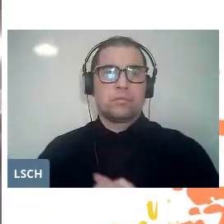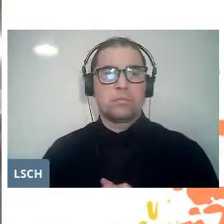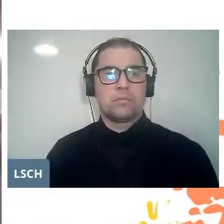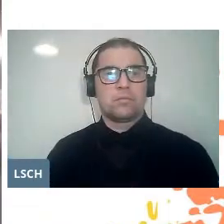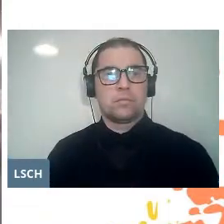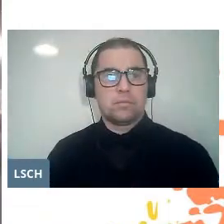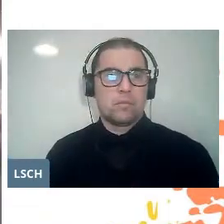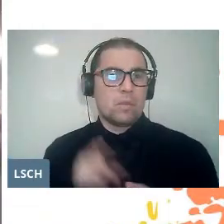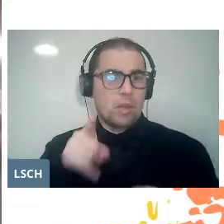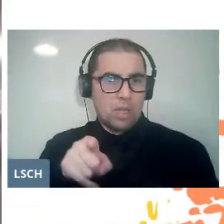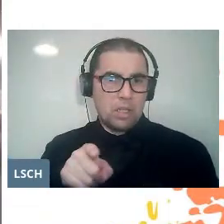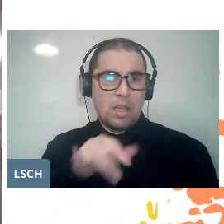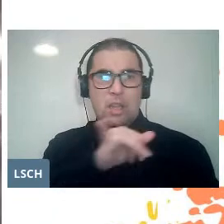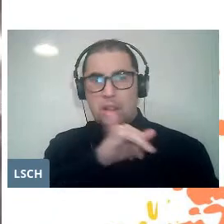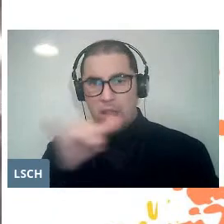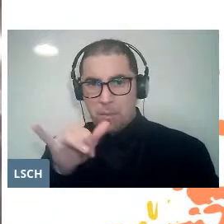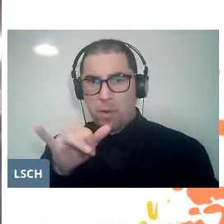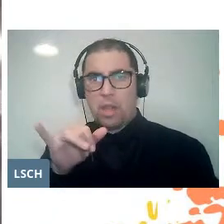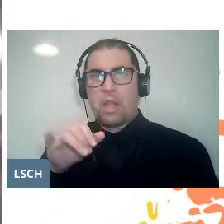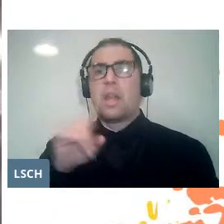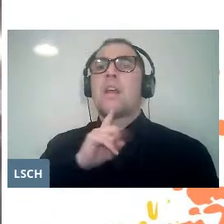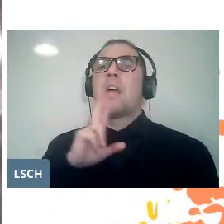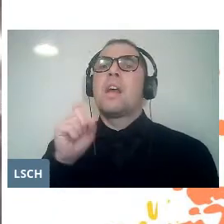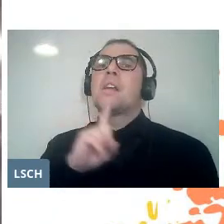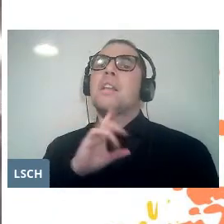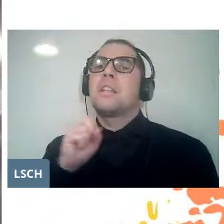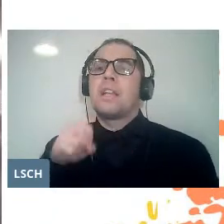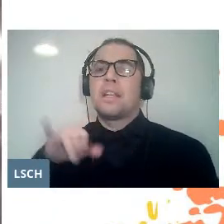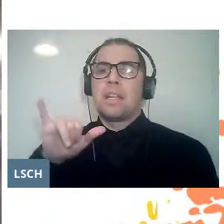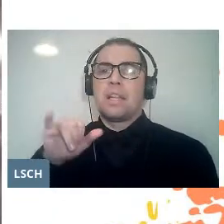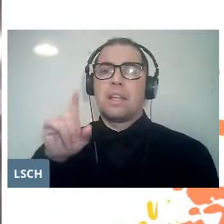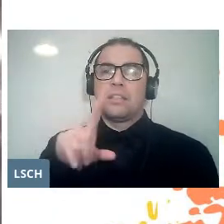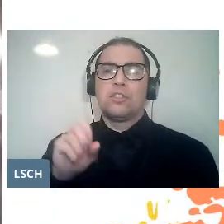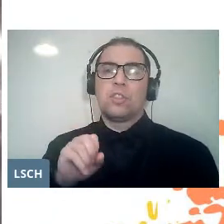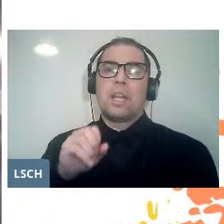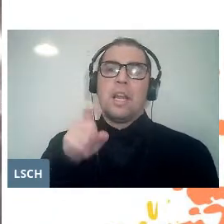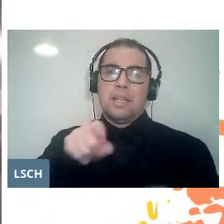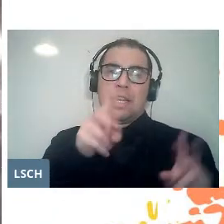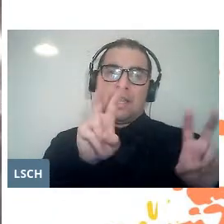landmark piece of ultrachromatism, or when listening to a complete instrumental set